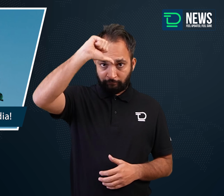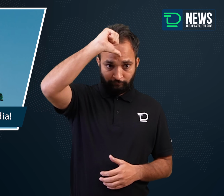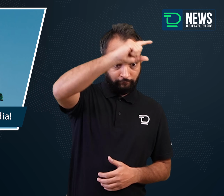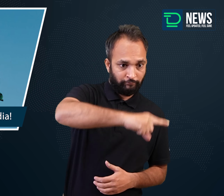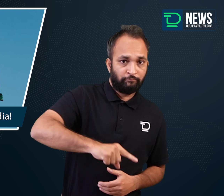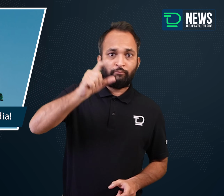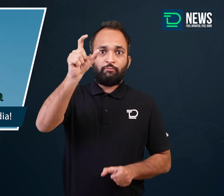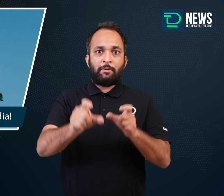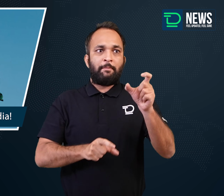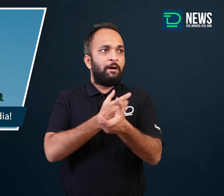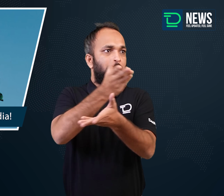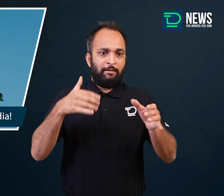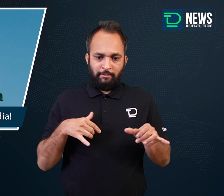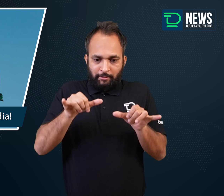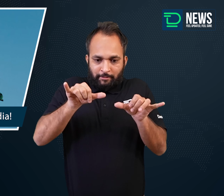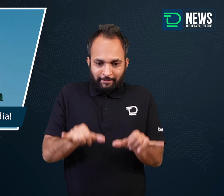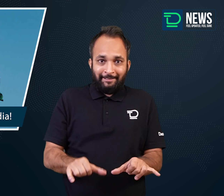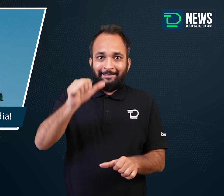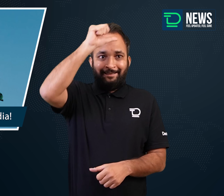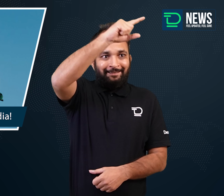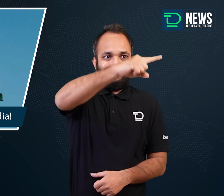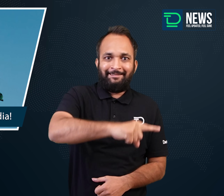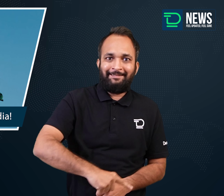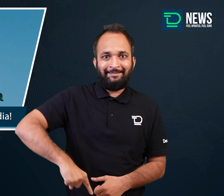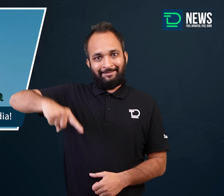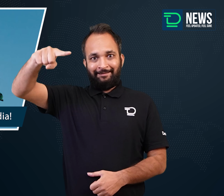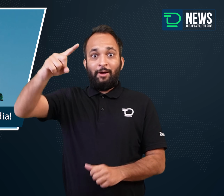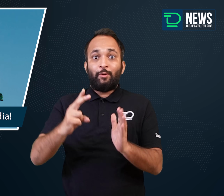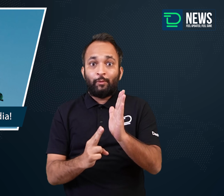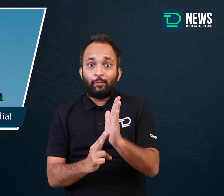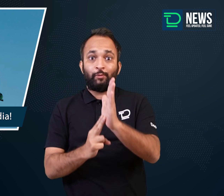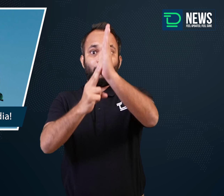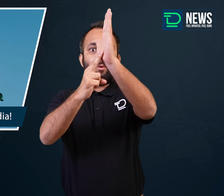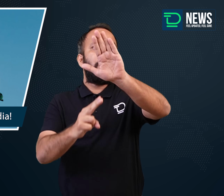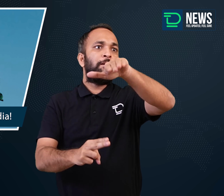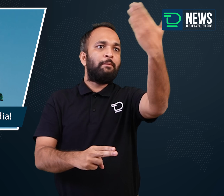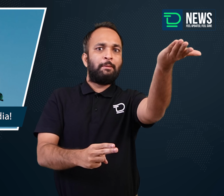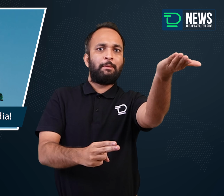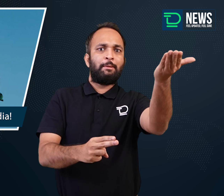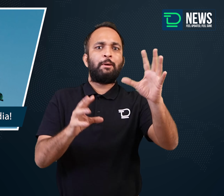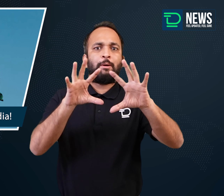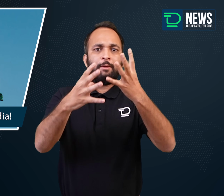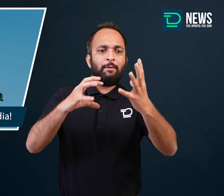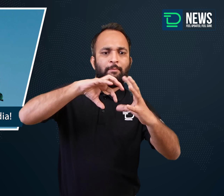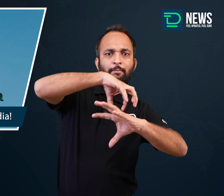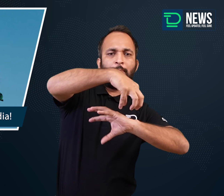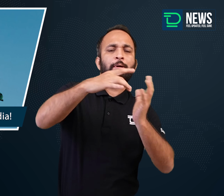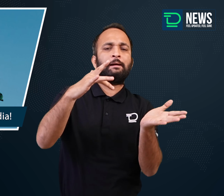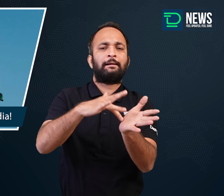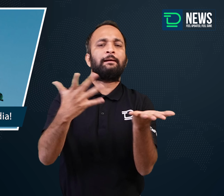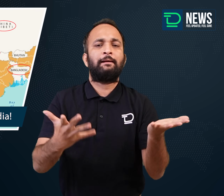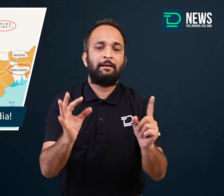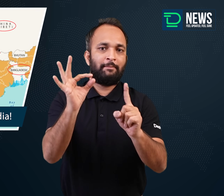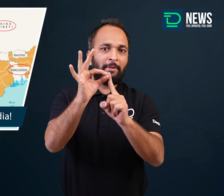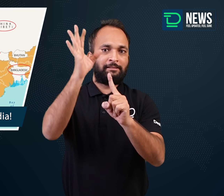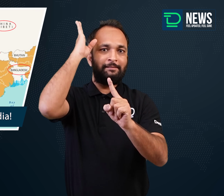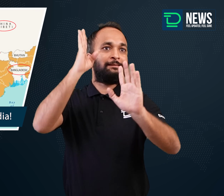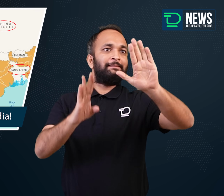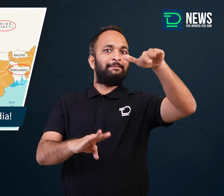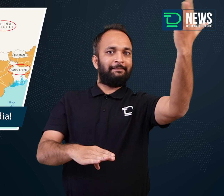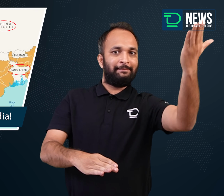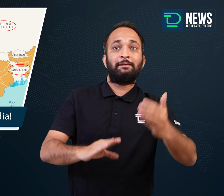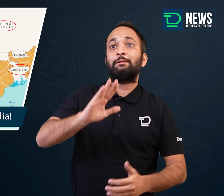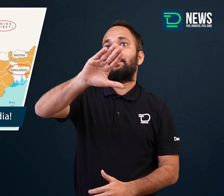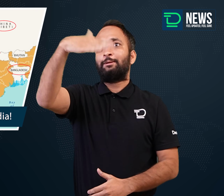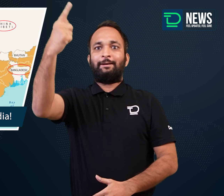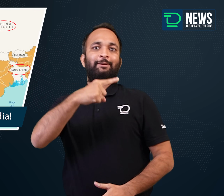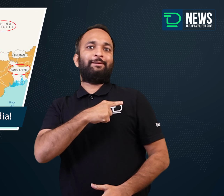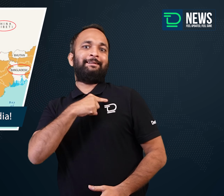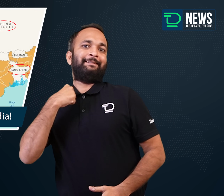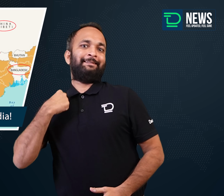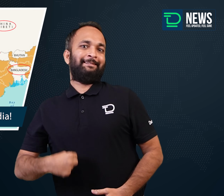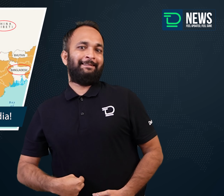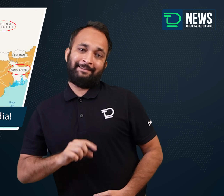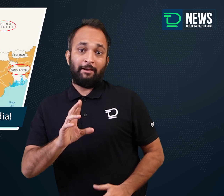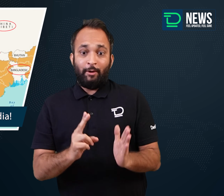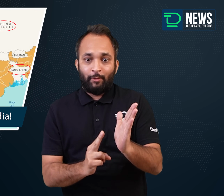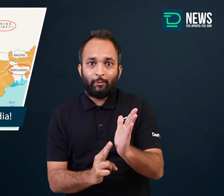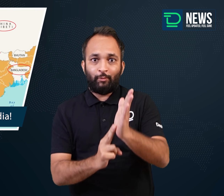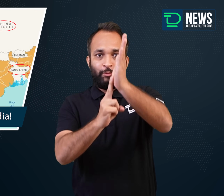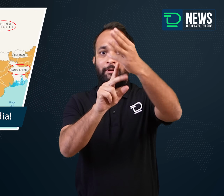We are in India, and we do have many neighbouring countries in the North: Pakistan, China,